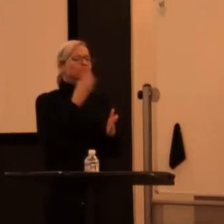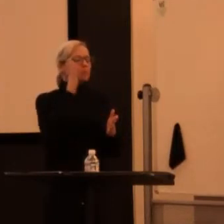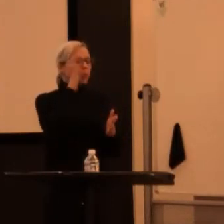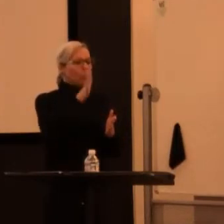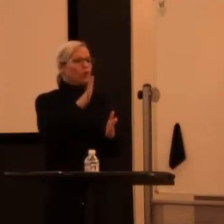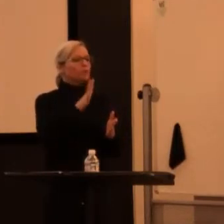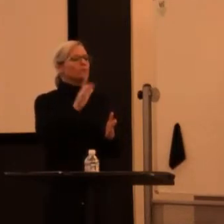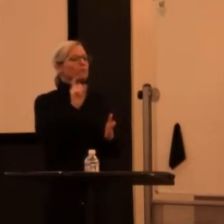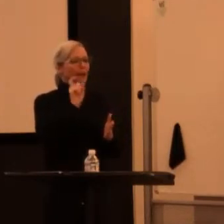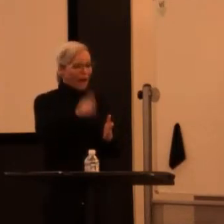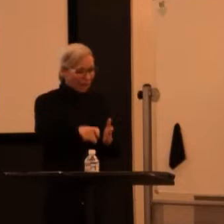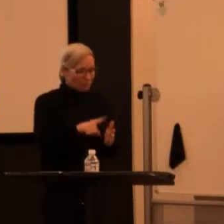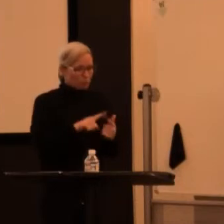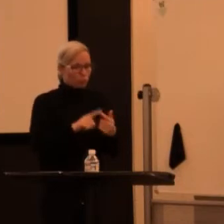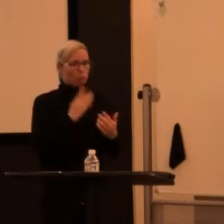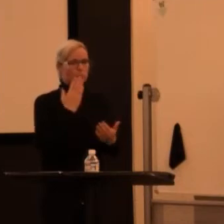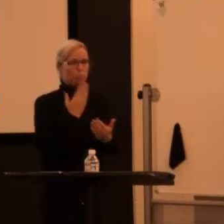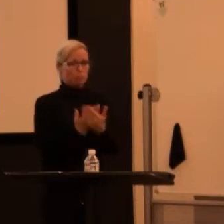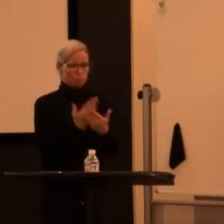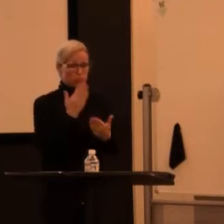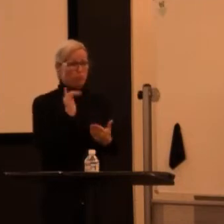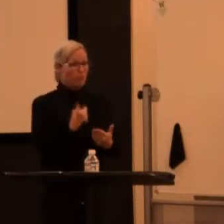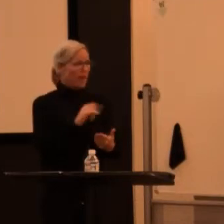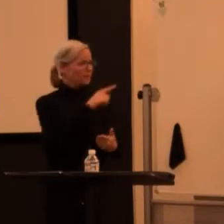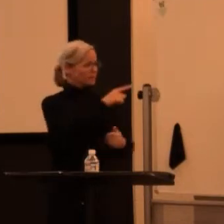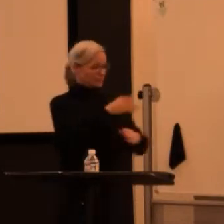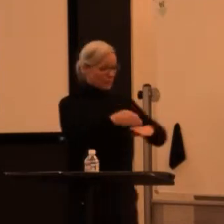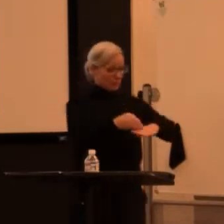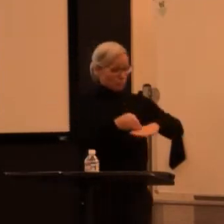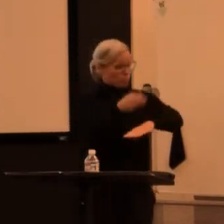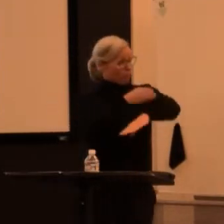that the improvement is a significant enough improvement